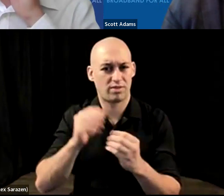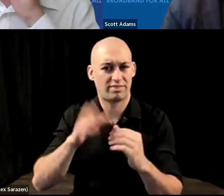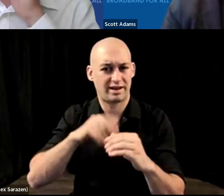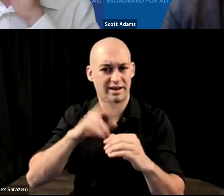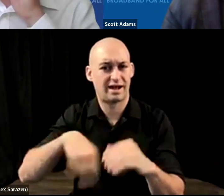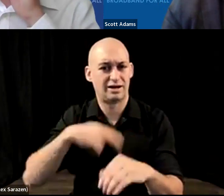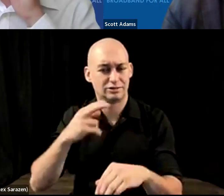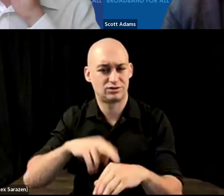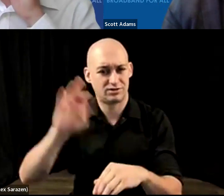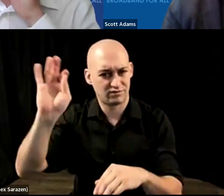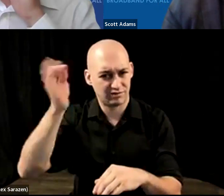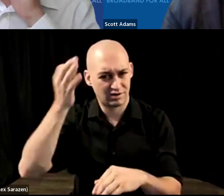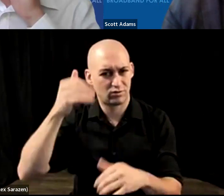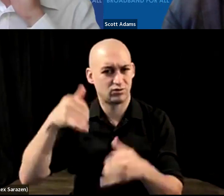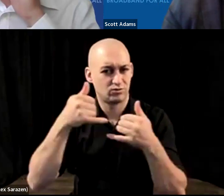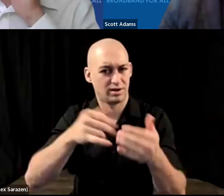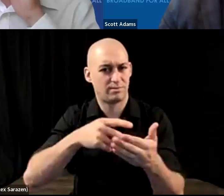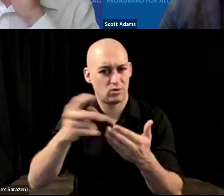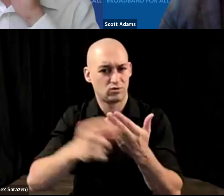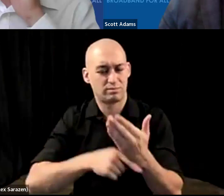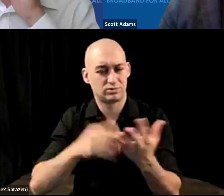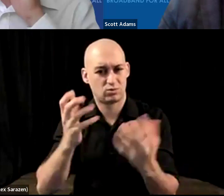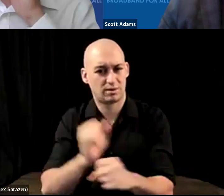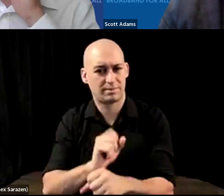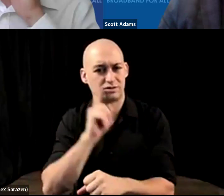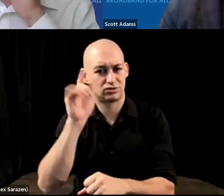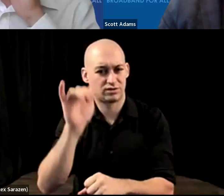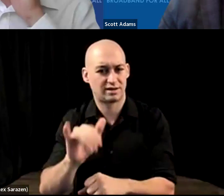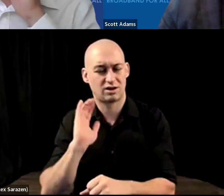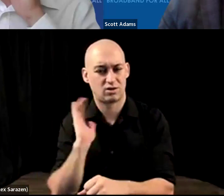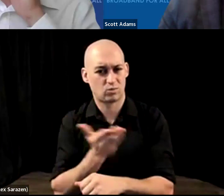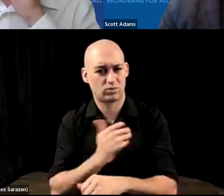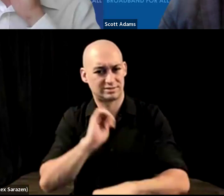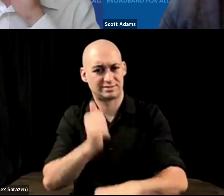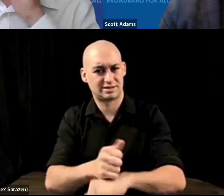federal grant programs, so we want to make sure that We're setting up our region for success and